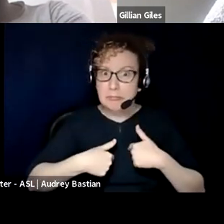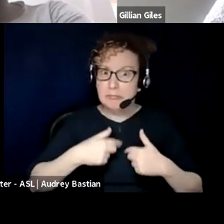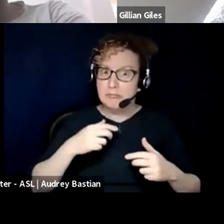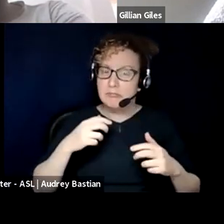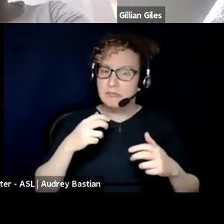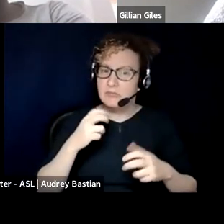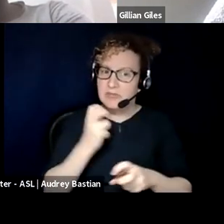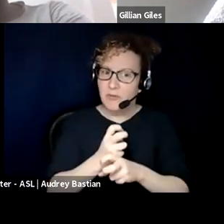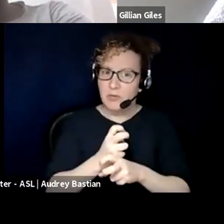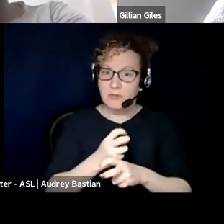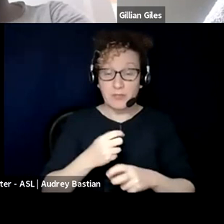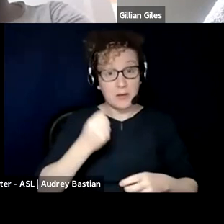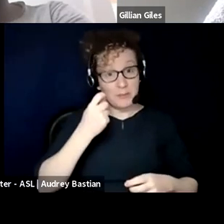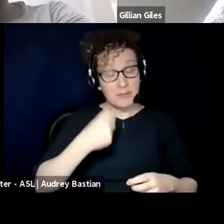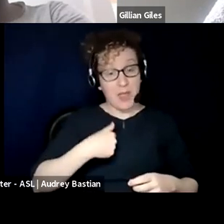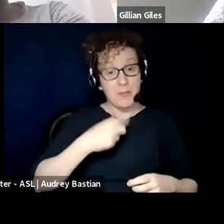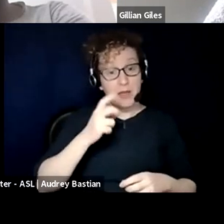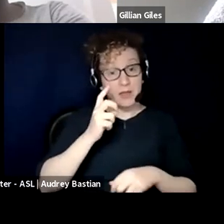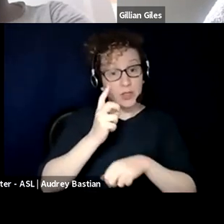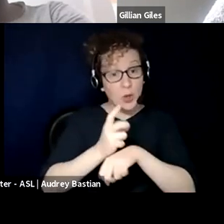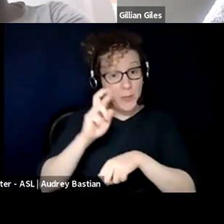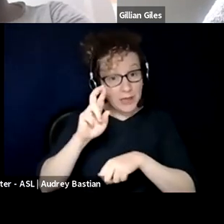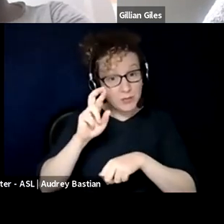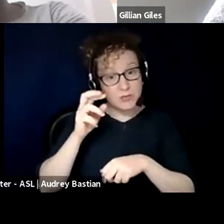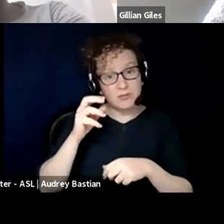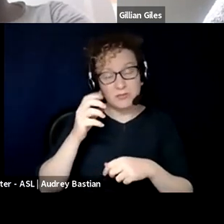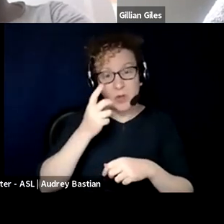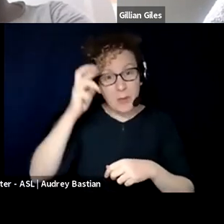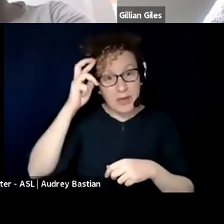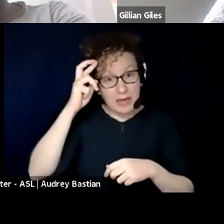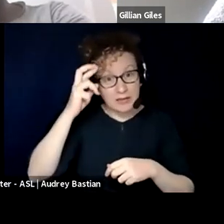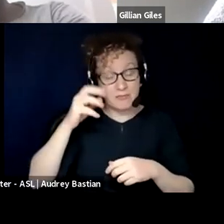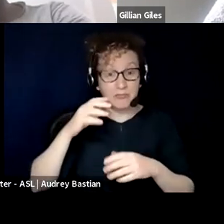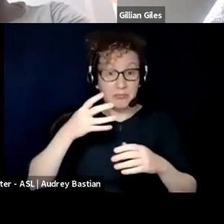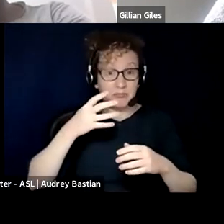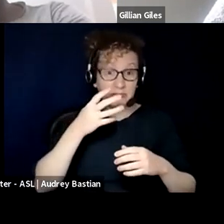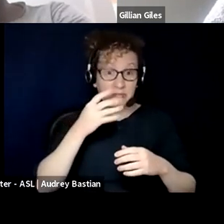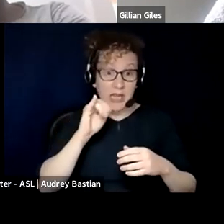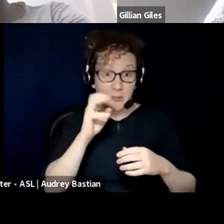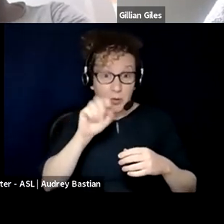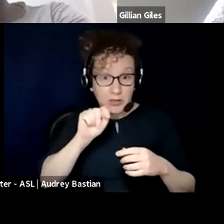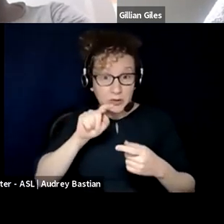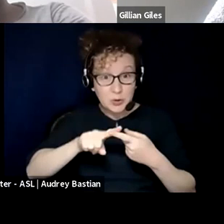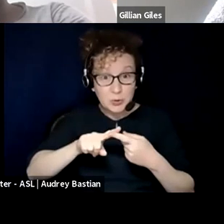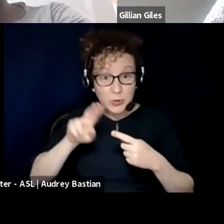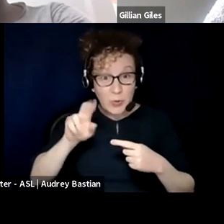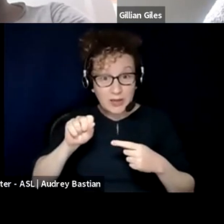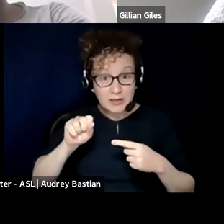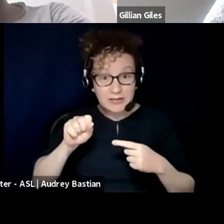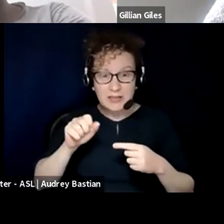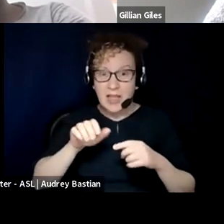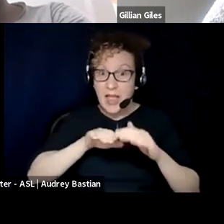knew that access differed everywhere. So I recalled this one particular instance